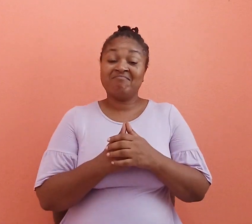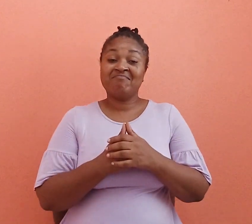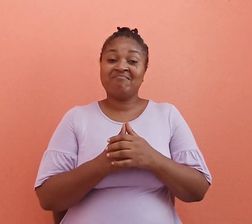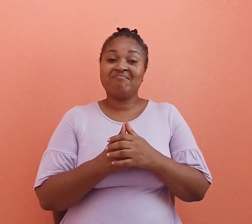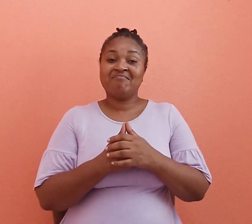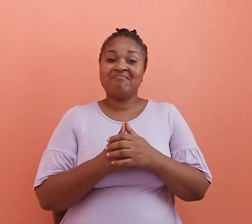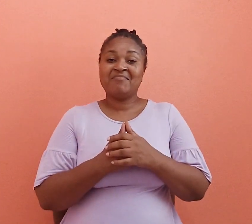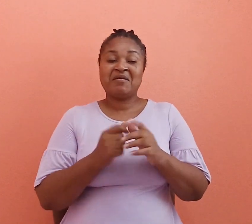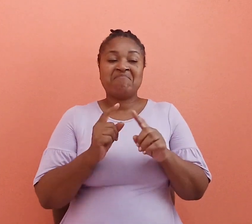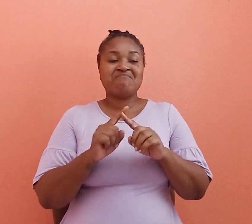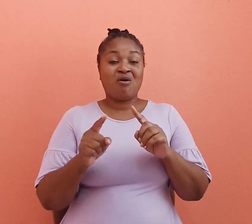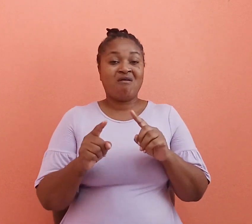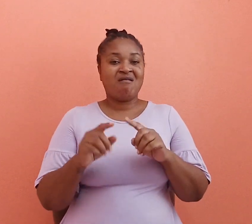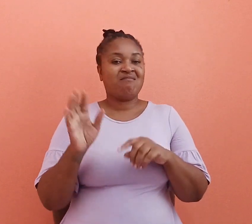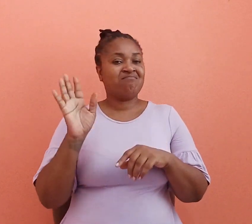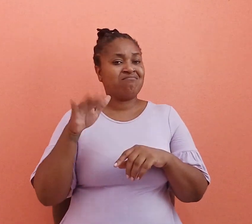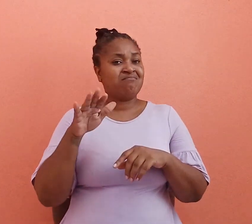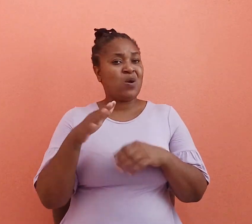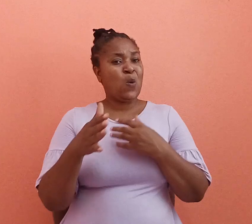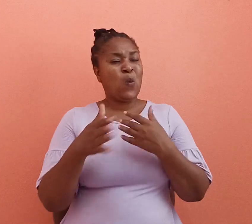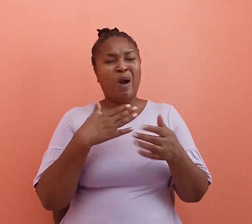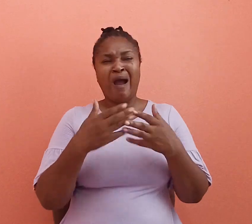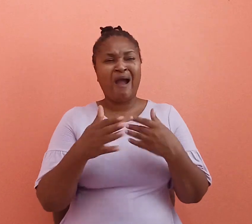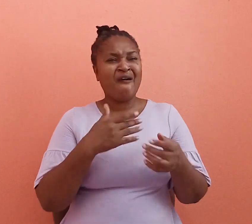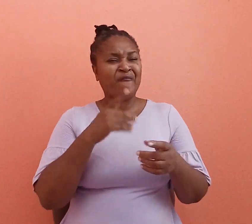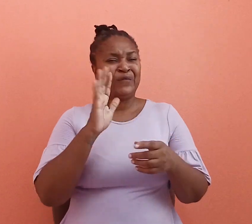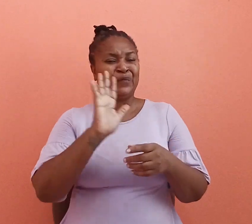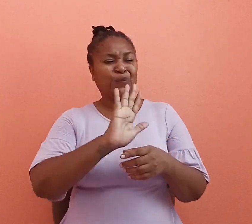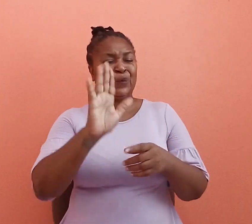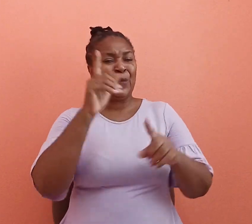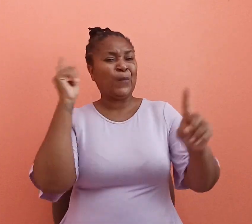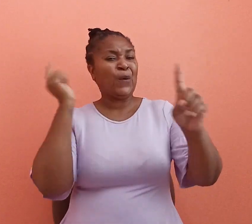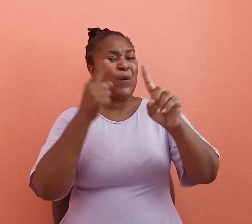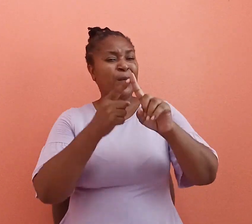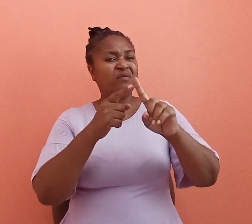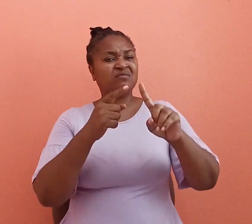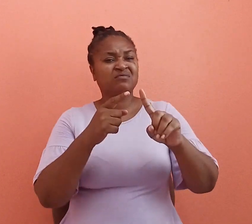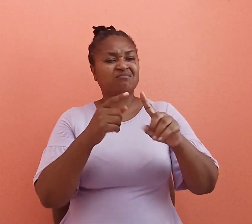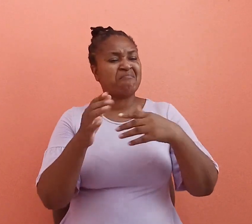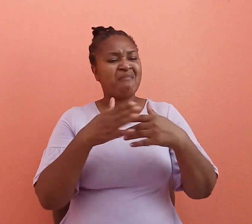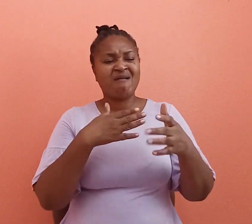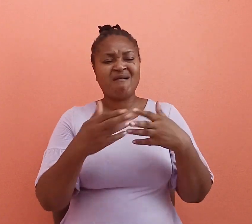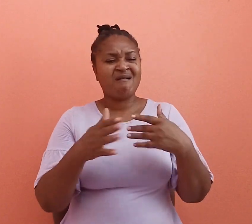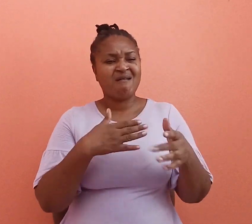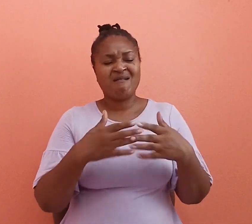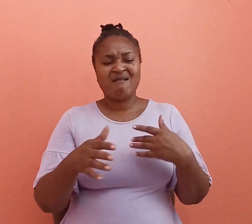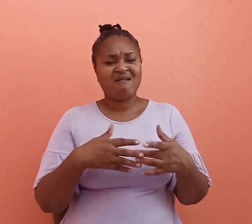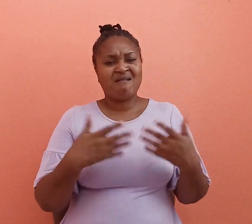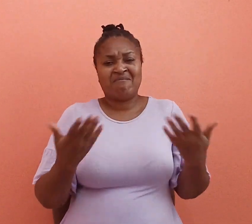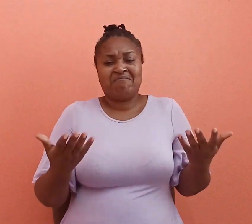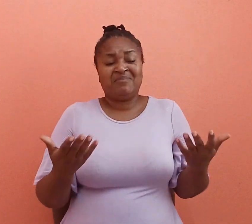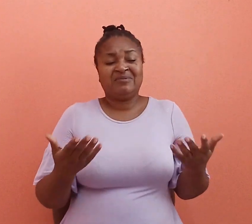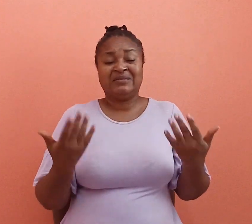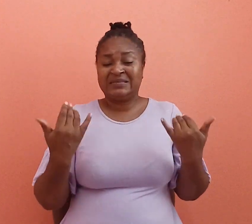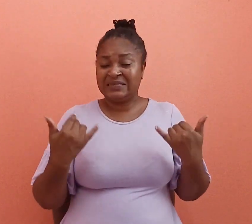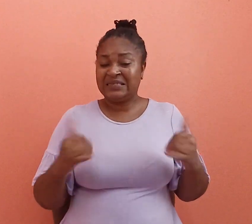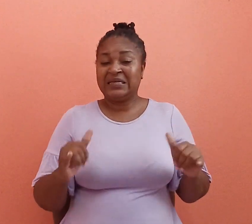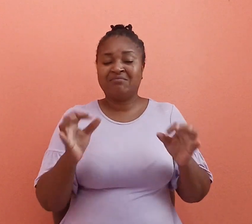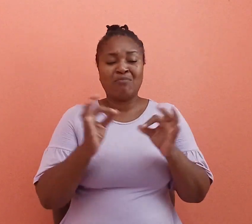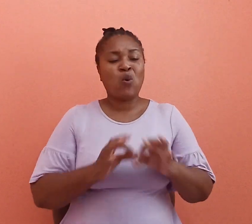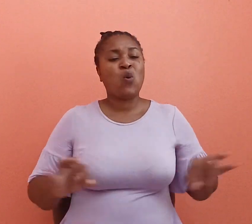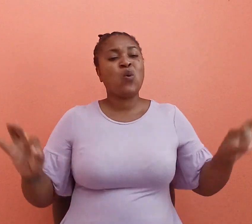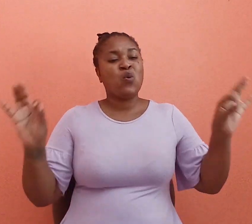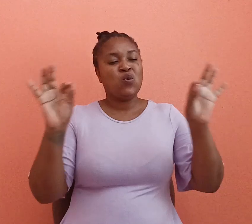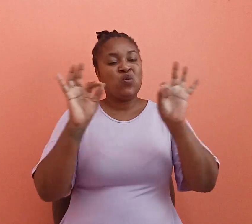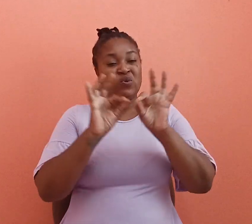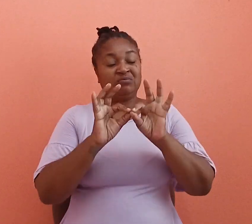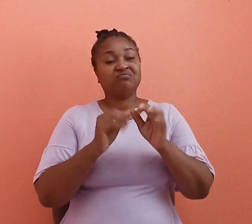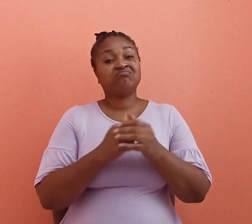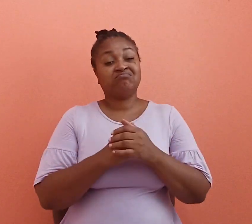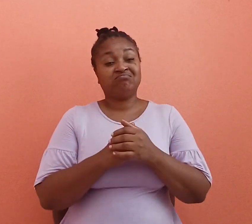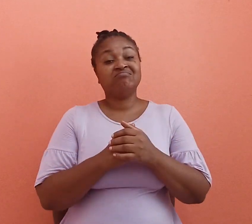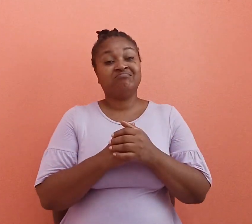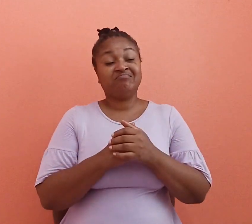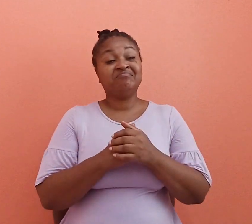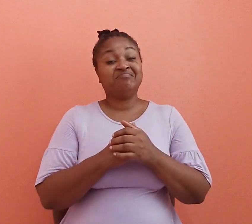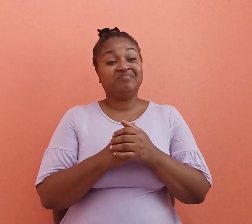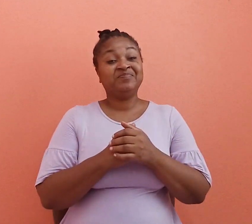Whatever your purpose is, it matters.